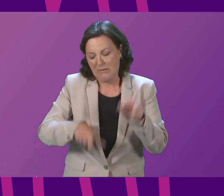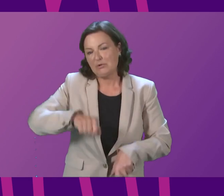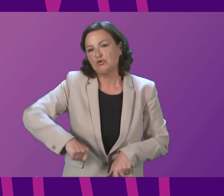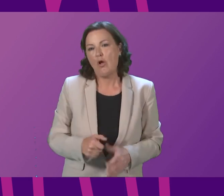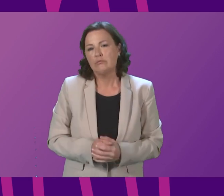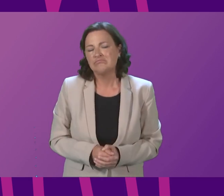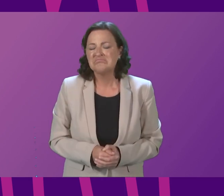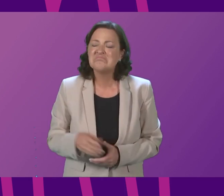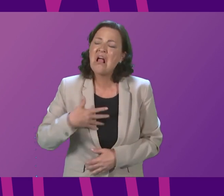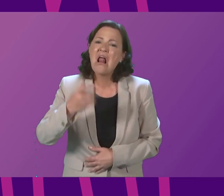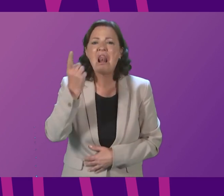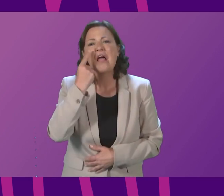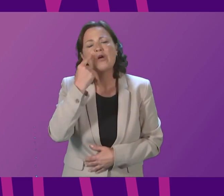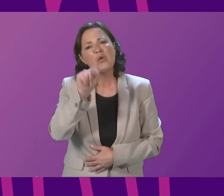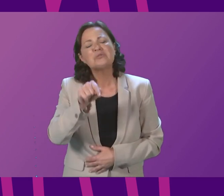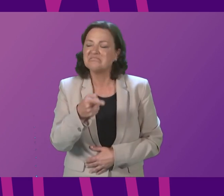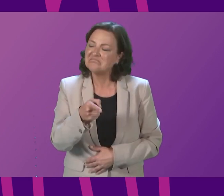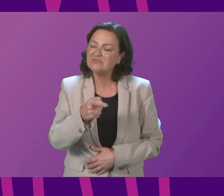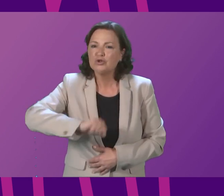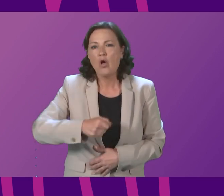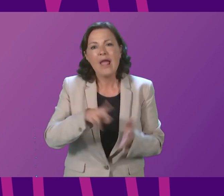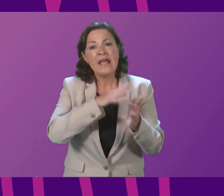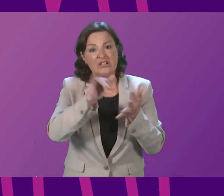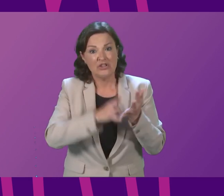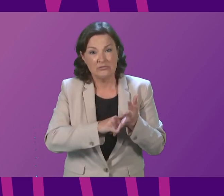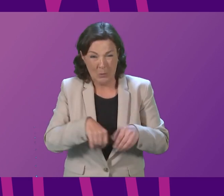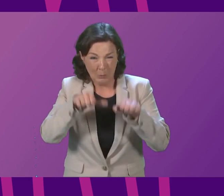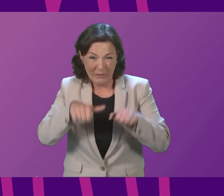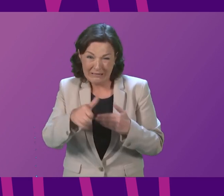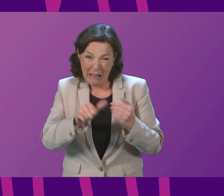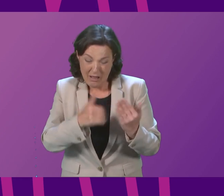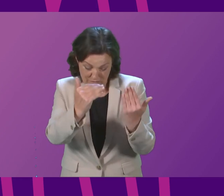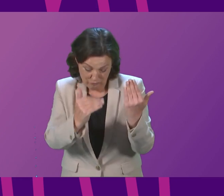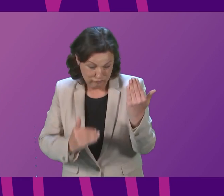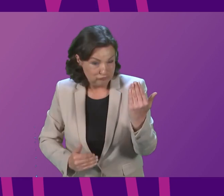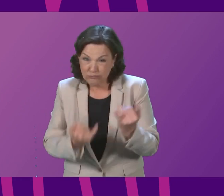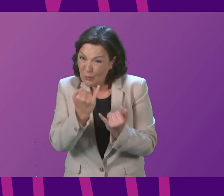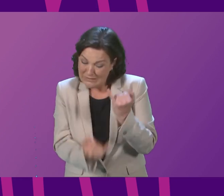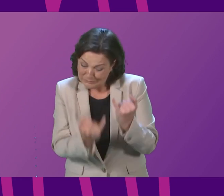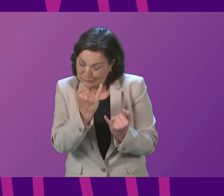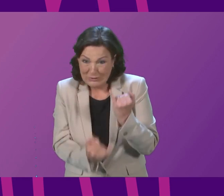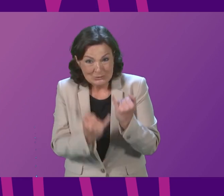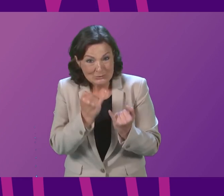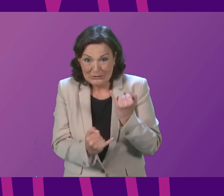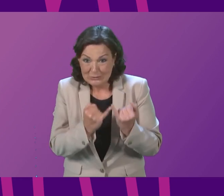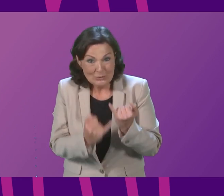Let us look at Scotland’s NHS. Waiting lists are continually hitting record highs across our health service, from accident